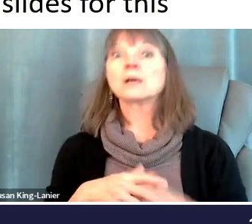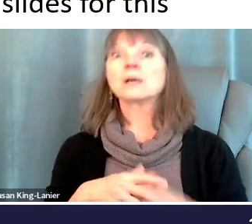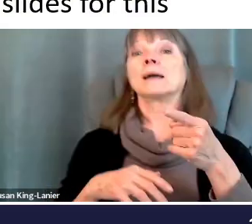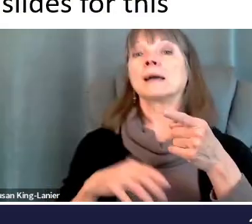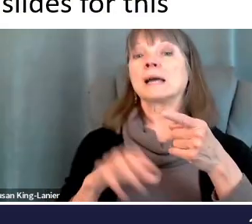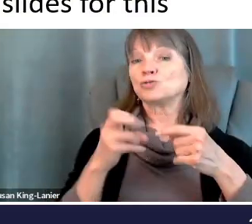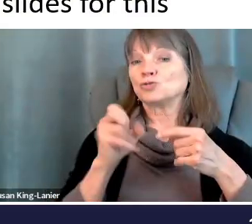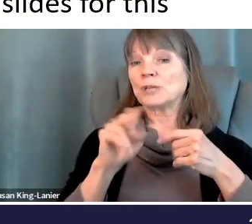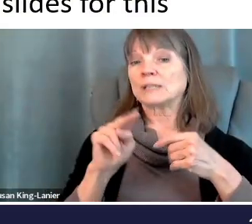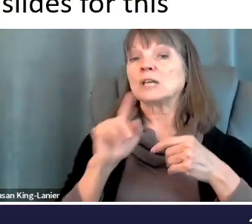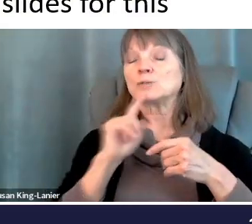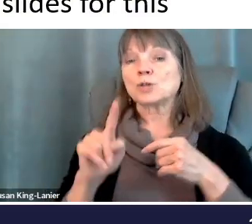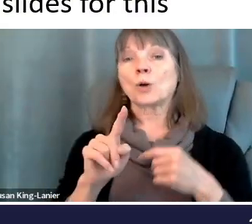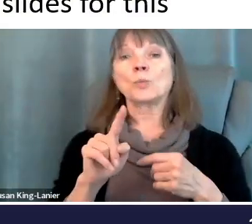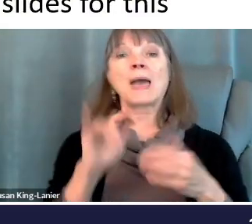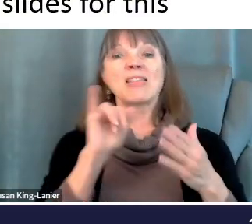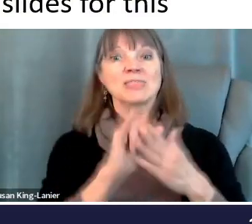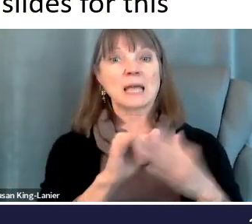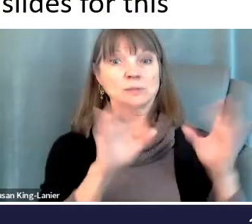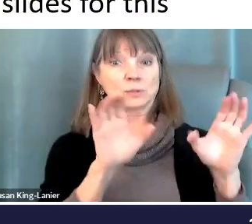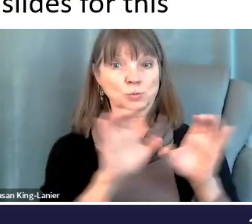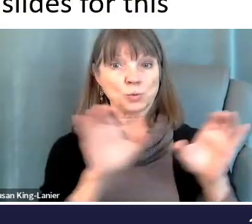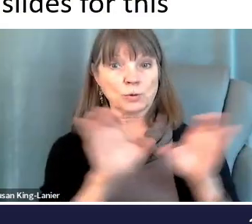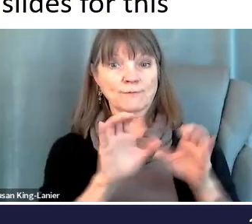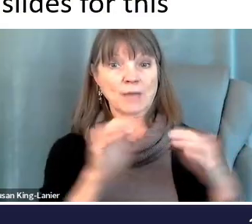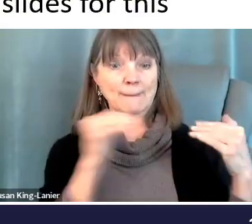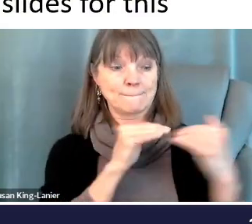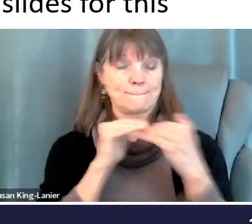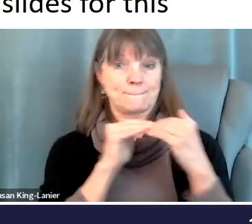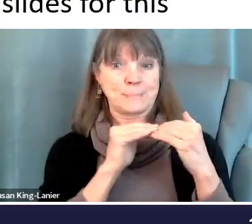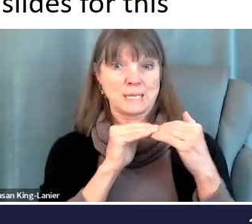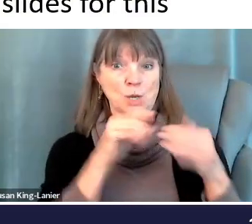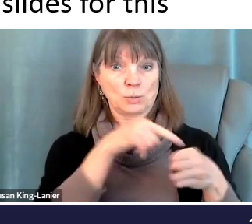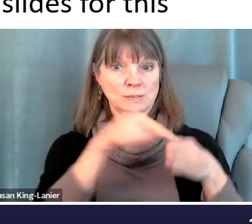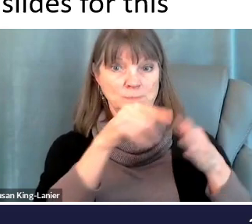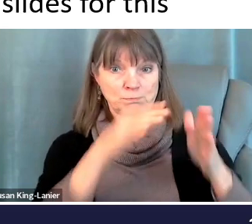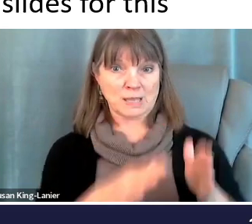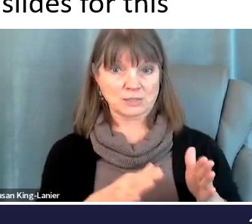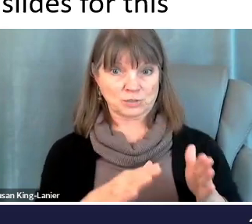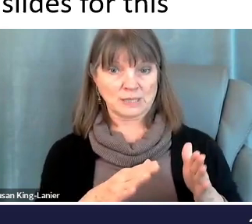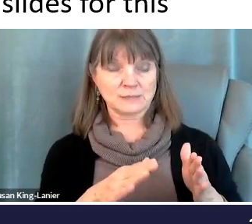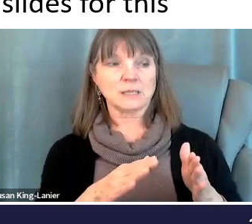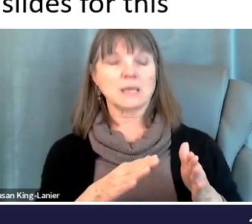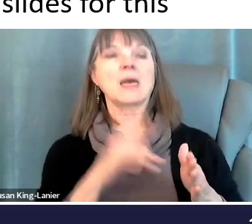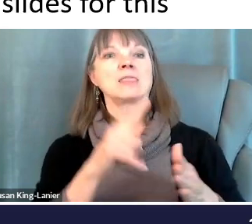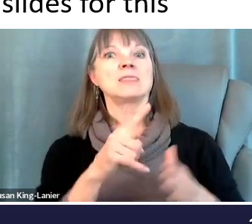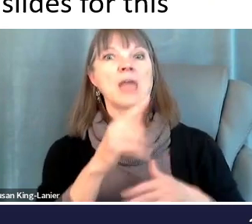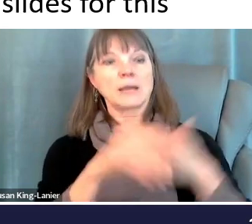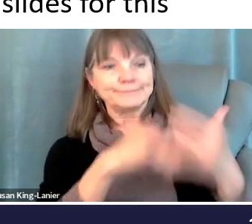Yeah. So a peer is a certified peer specialist. So they go through certifications.